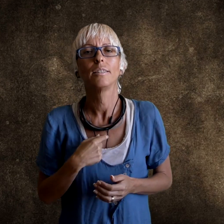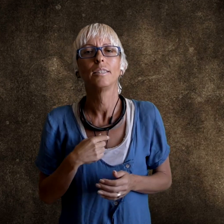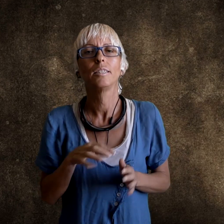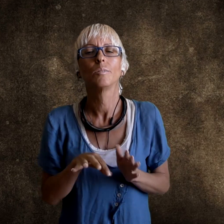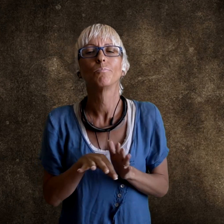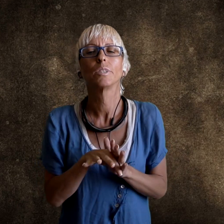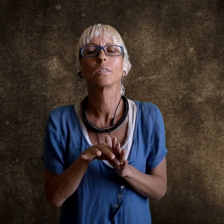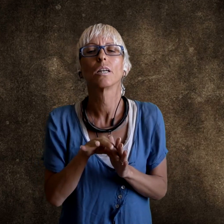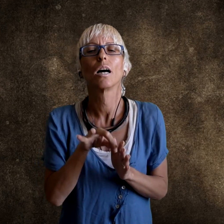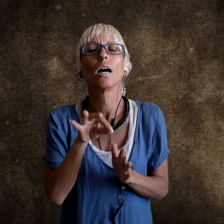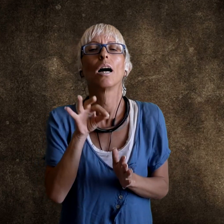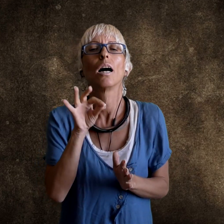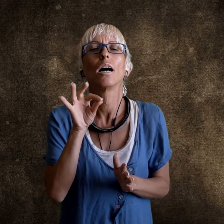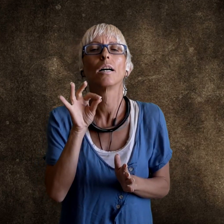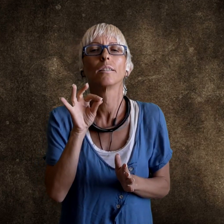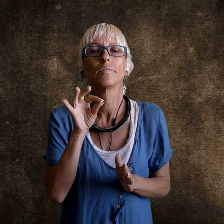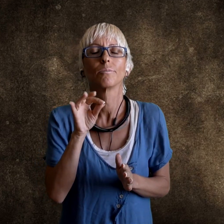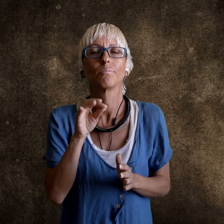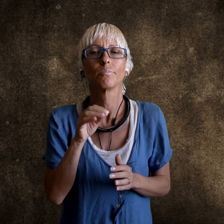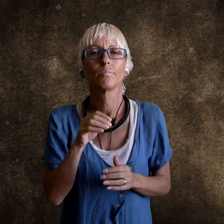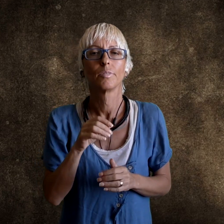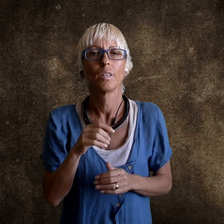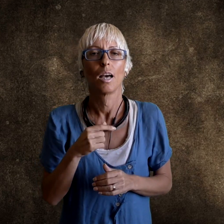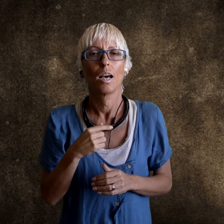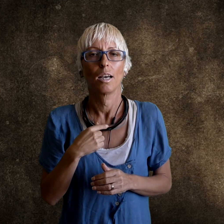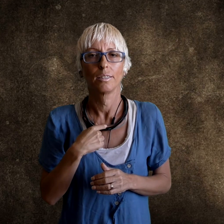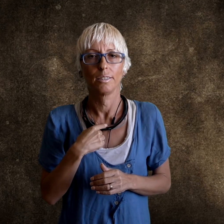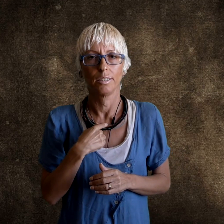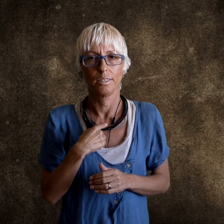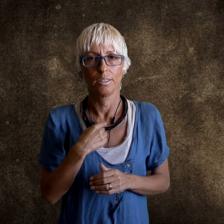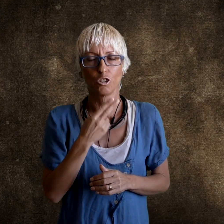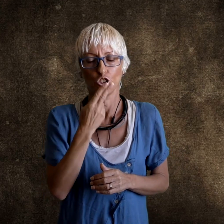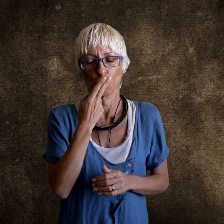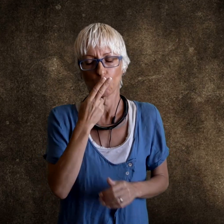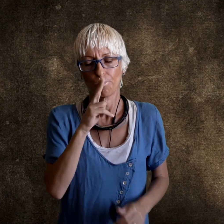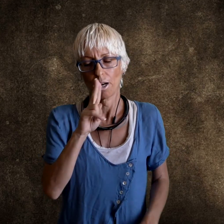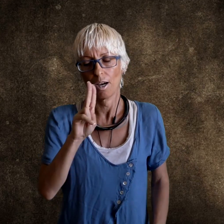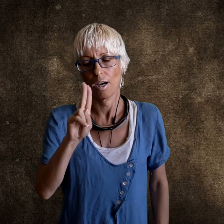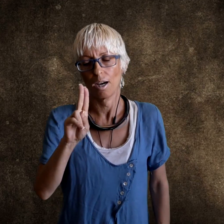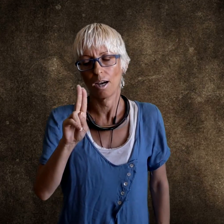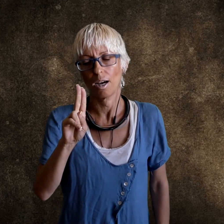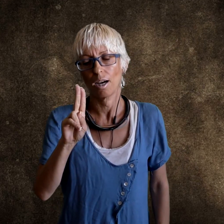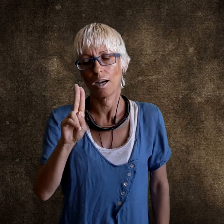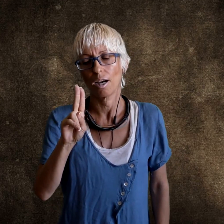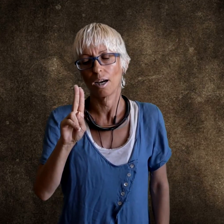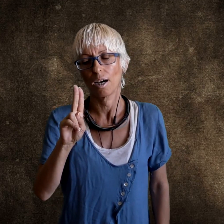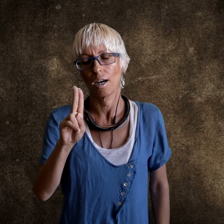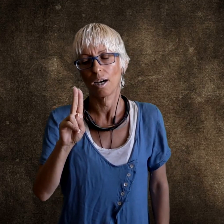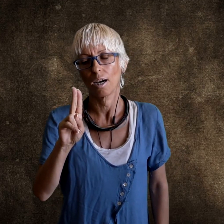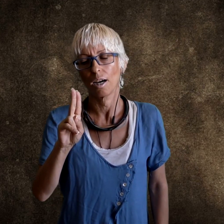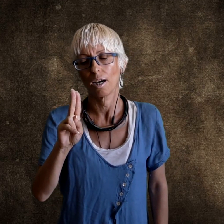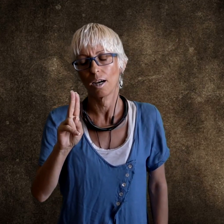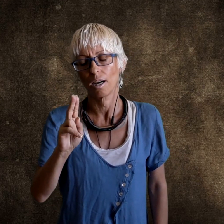i will find i promise